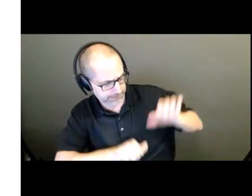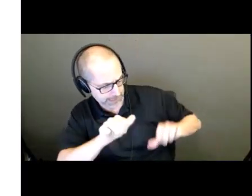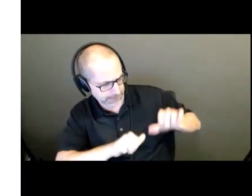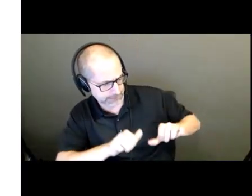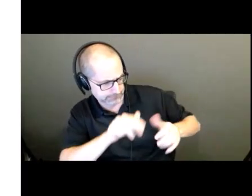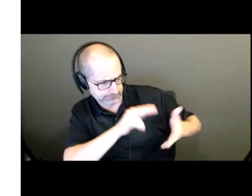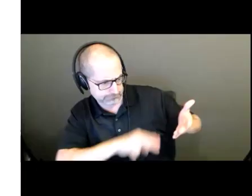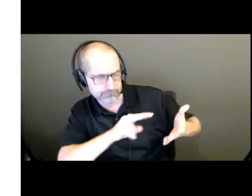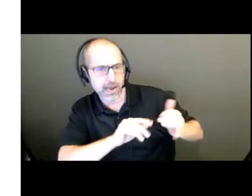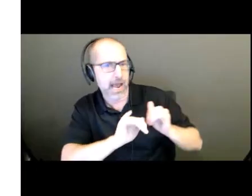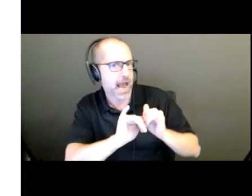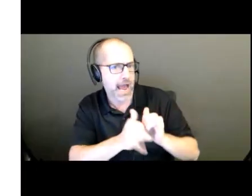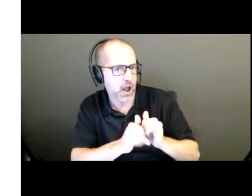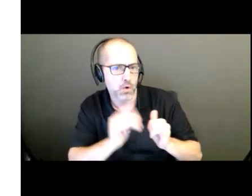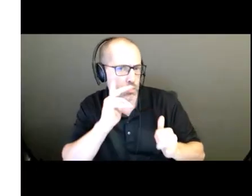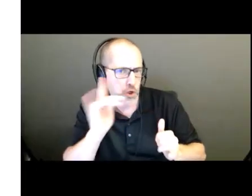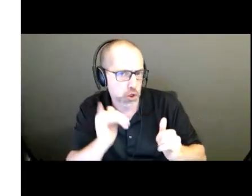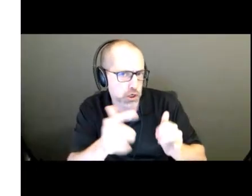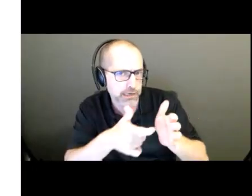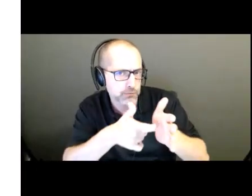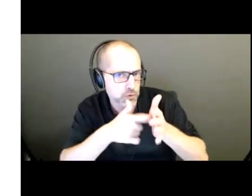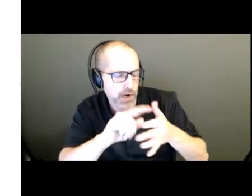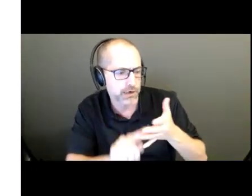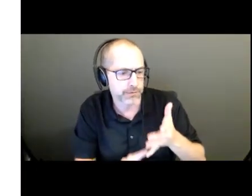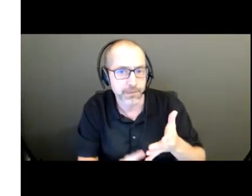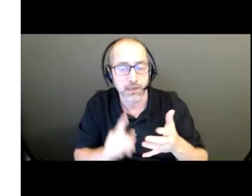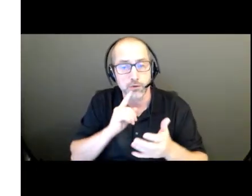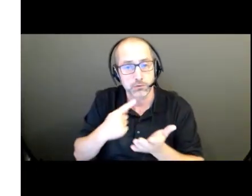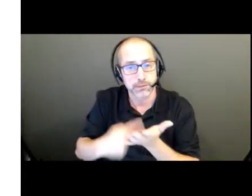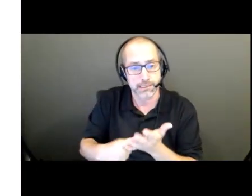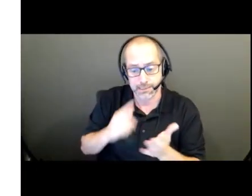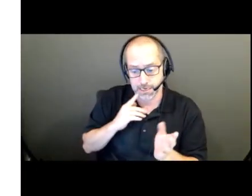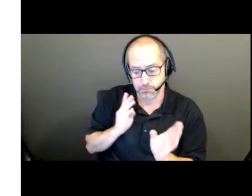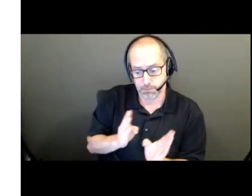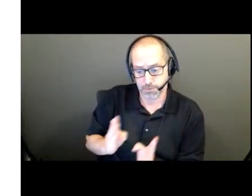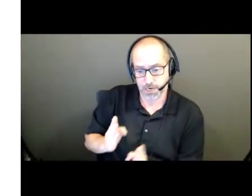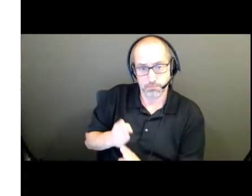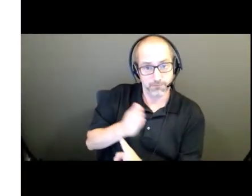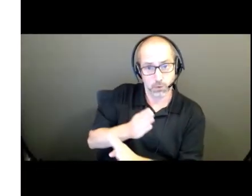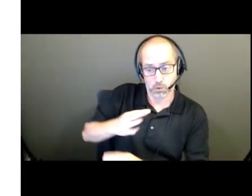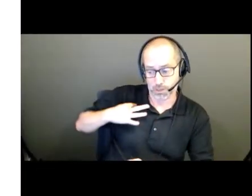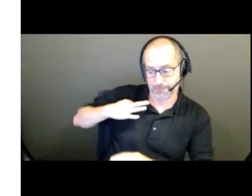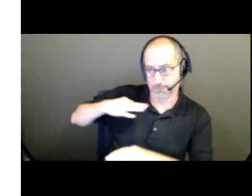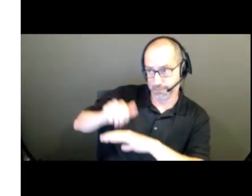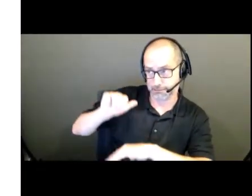We'll discuss the things you'll need to prepare before submitting your application, and we'll be sharing some best practices.